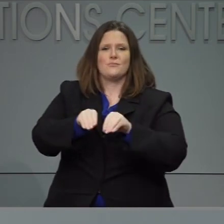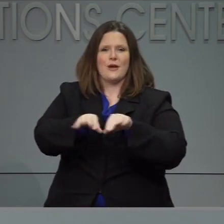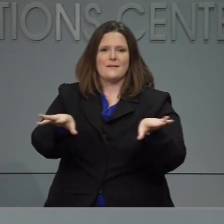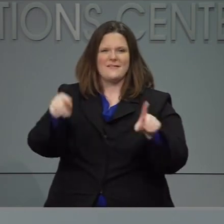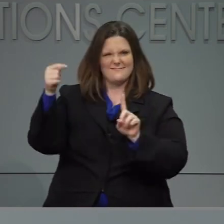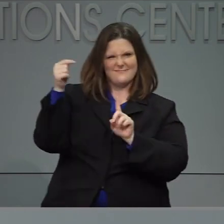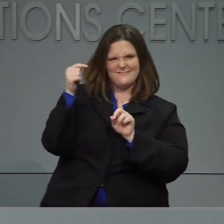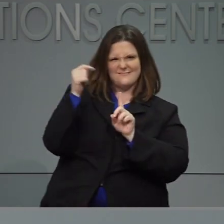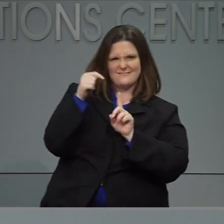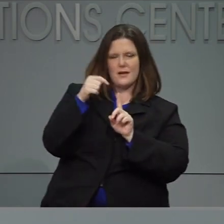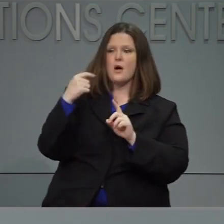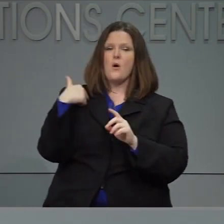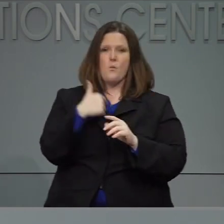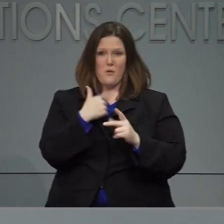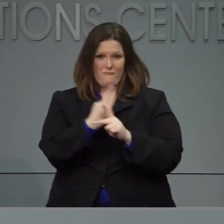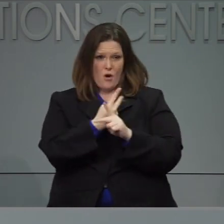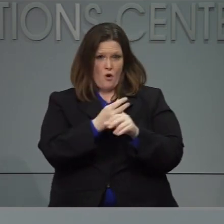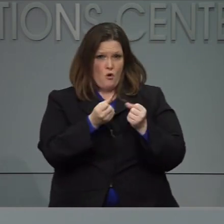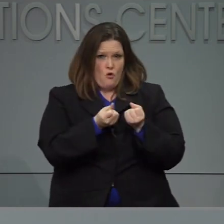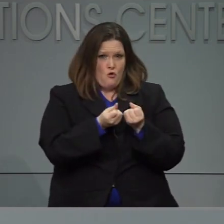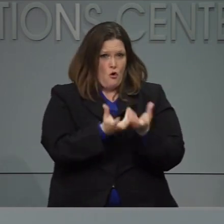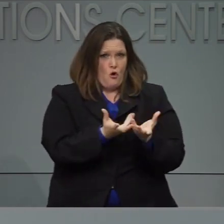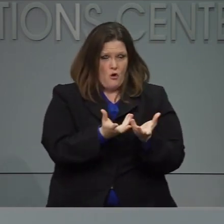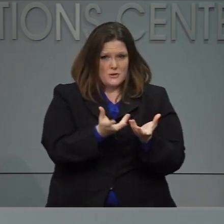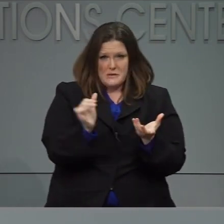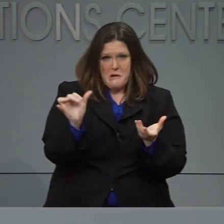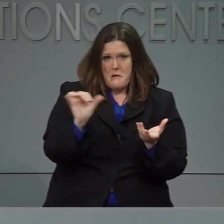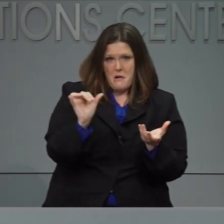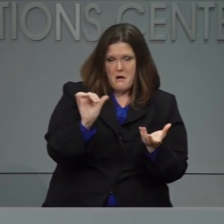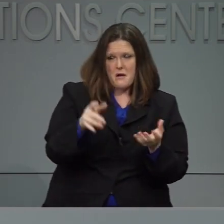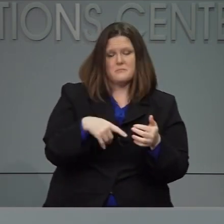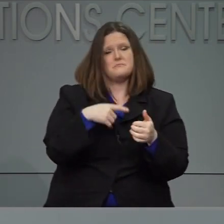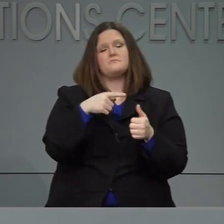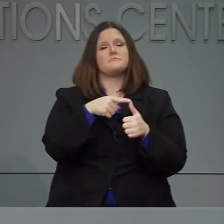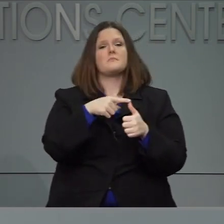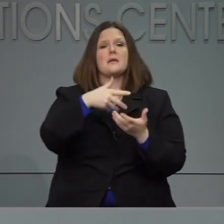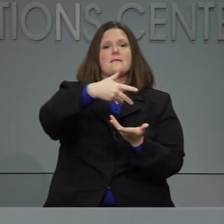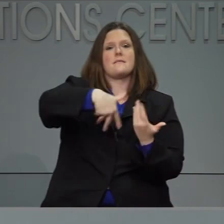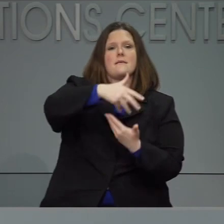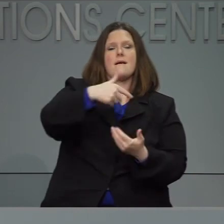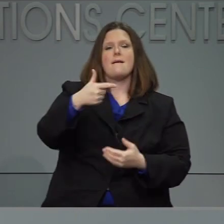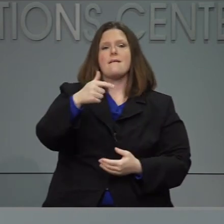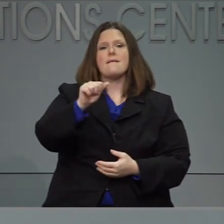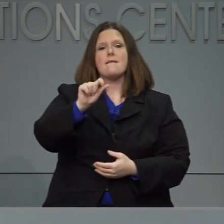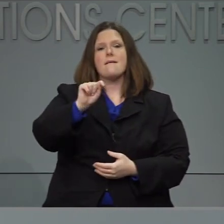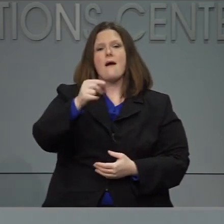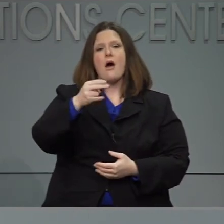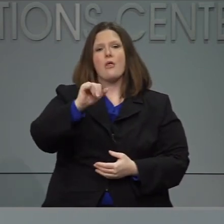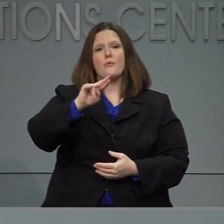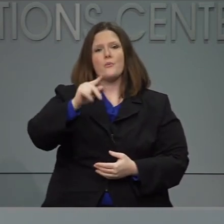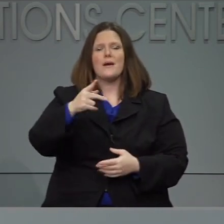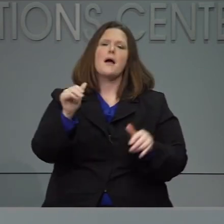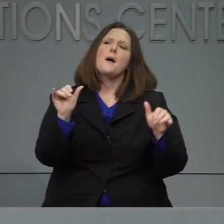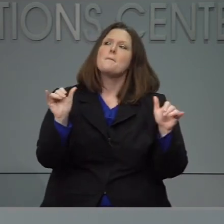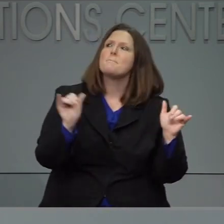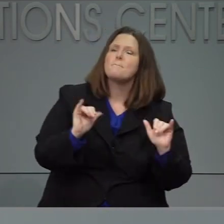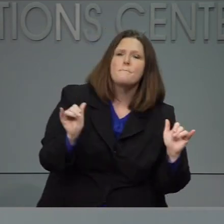WHAT WE'RE SEEING IS THAT SPREAD A VIRUS IS IN SOCIAL GATHERINGS PARTIES, PARTICULARLY ONES THAT ARE OFF